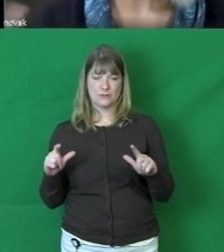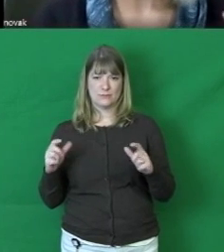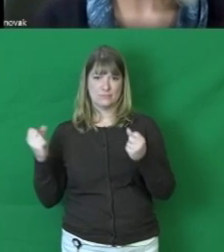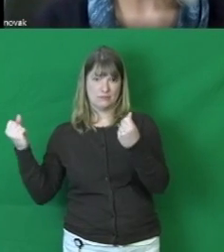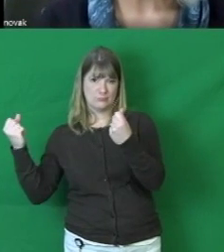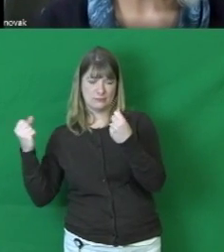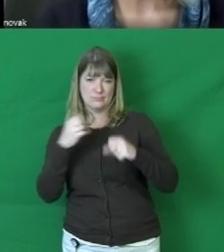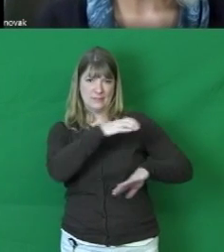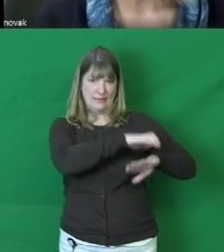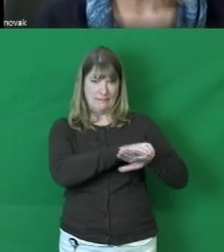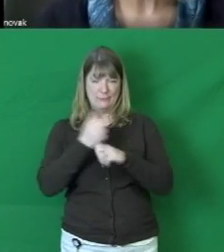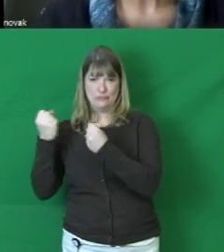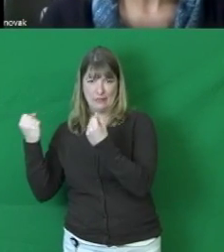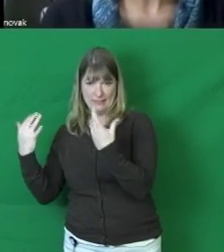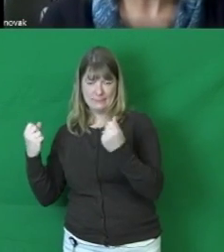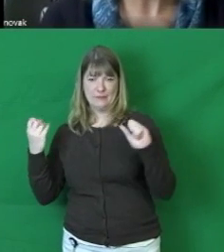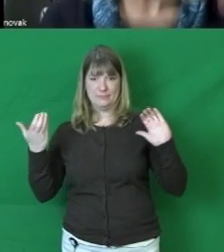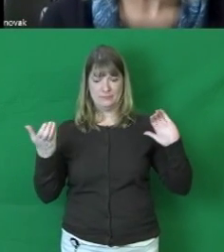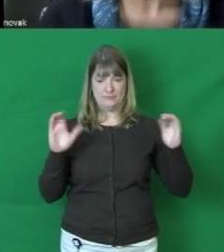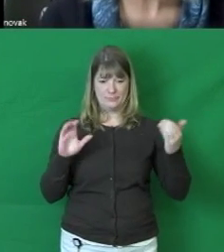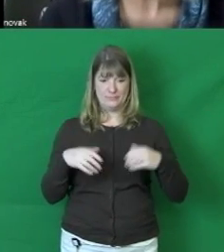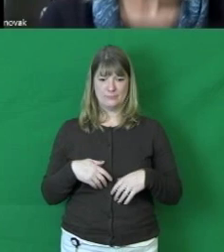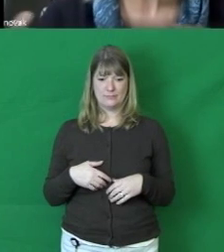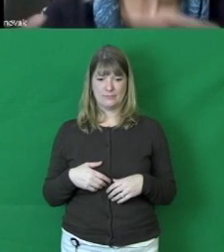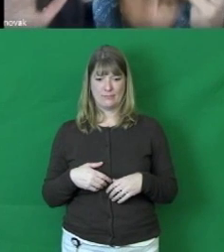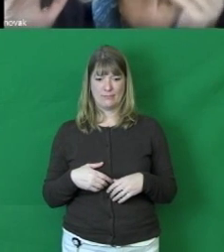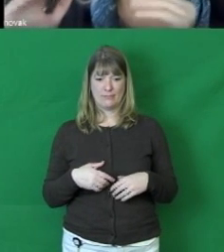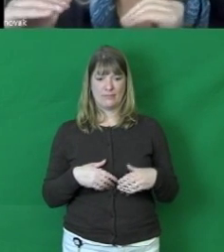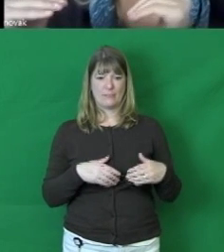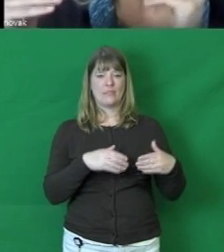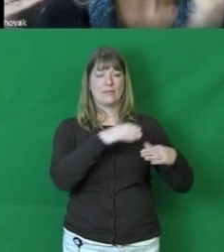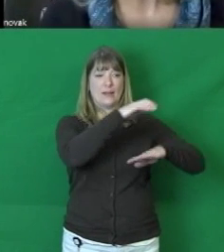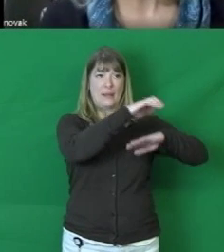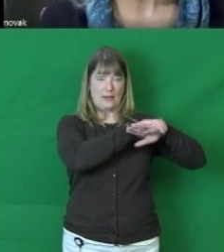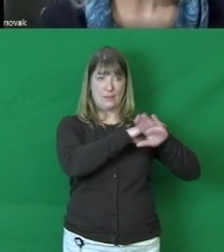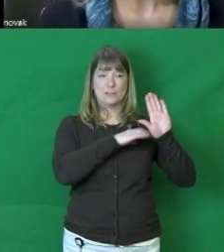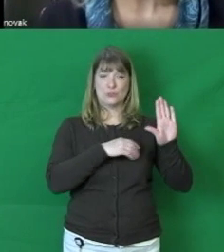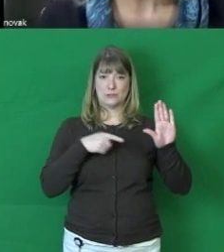the two languages English and ASL. Here's the English on the board, here is the ASL